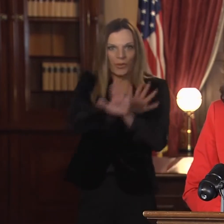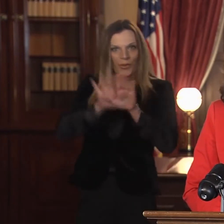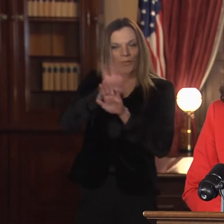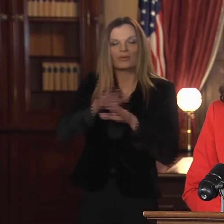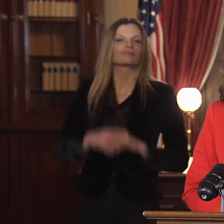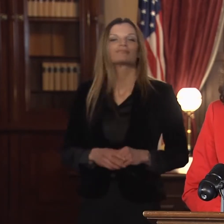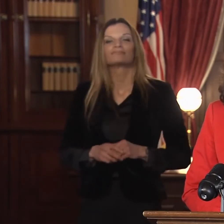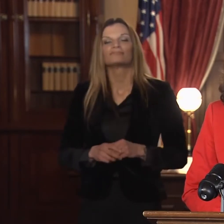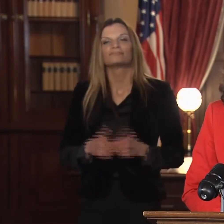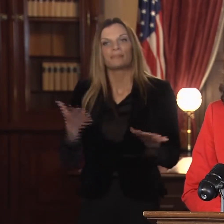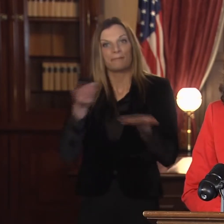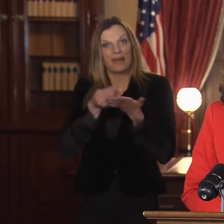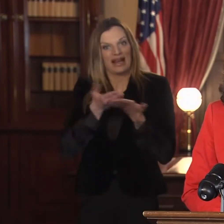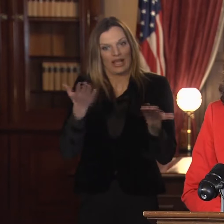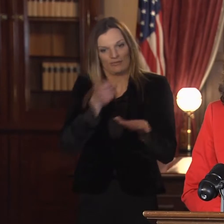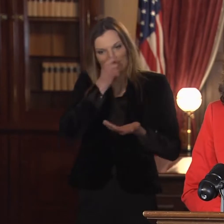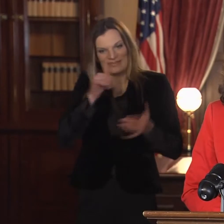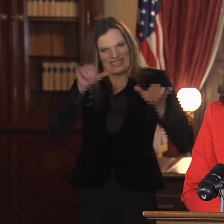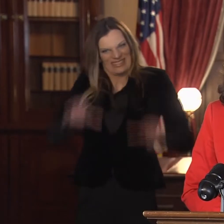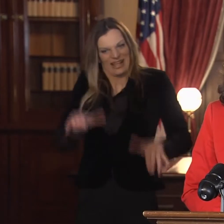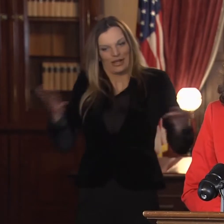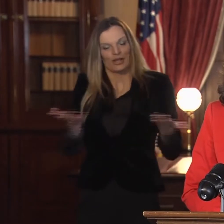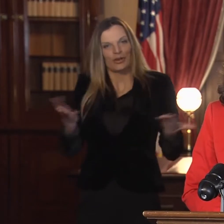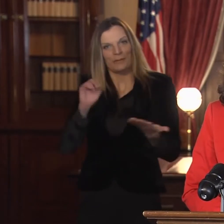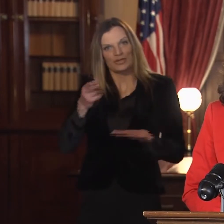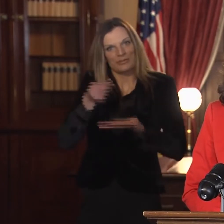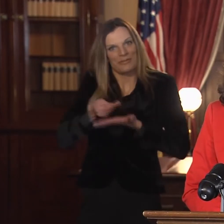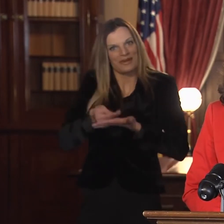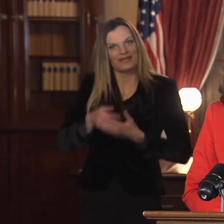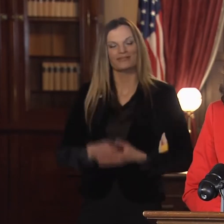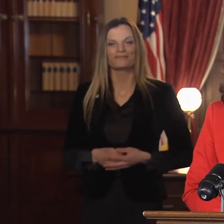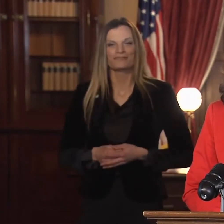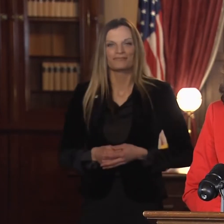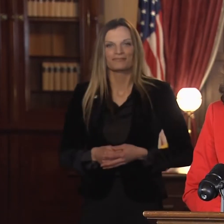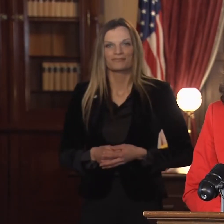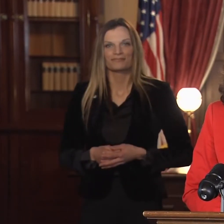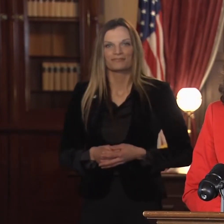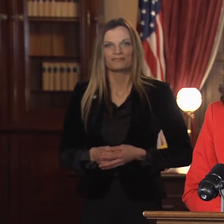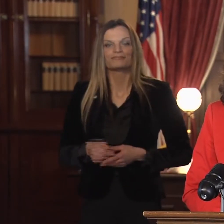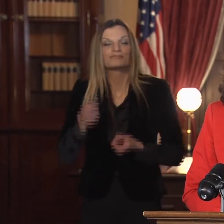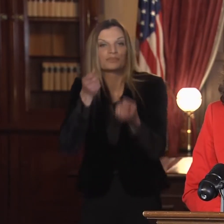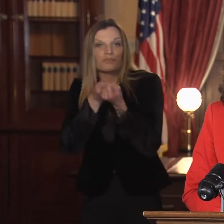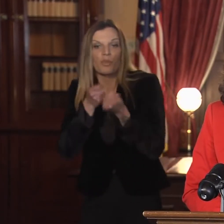OUR BUSINESSES NEED OUR SUPPORT THIS WINTER SO LET'S MAKE SURE TO HELP OUT AND KEEP OUR